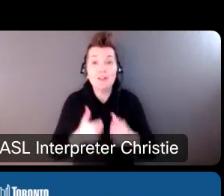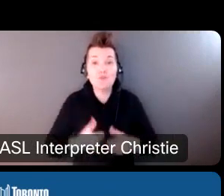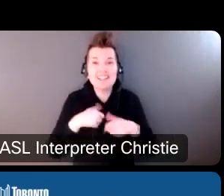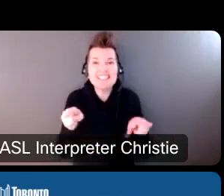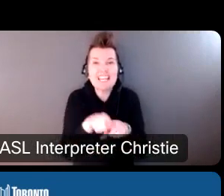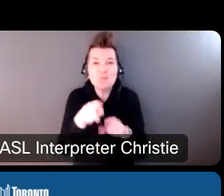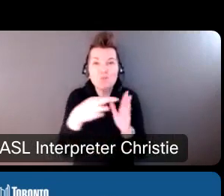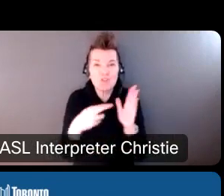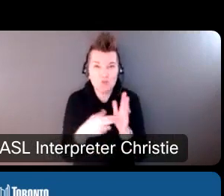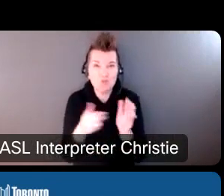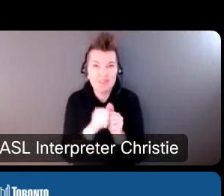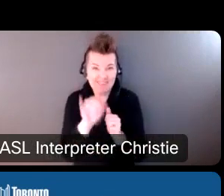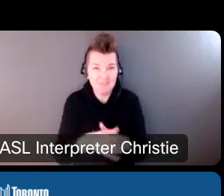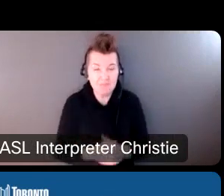about engagement for this project,